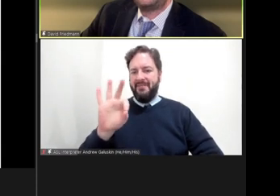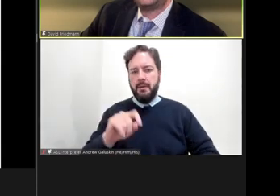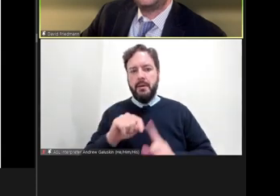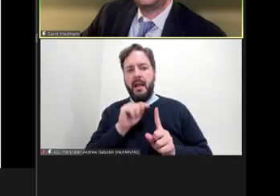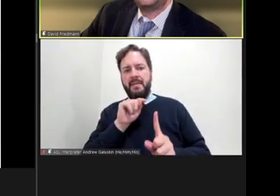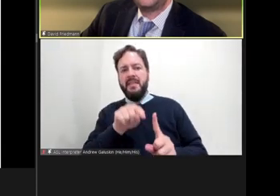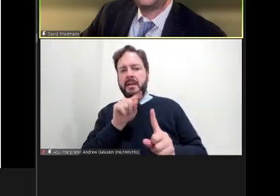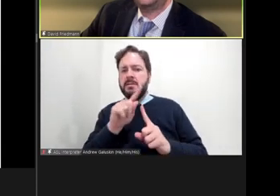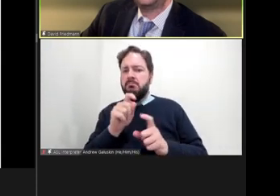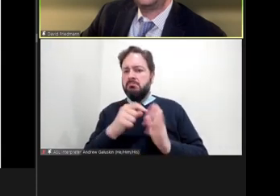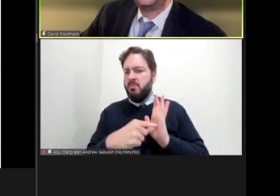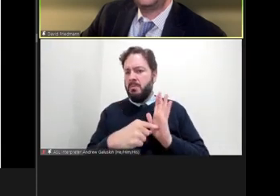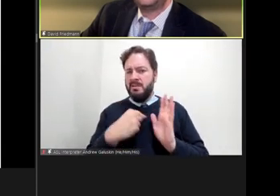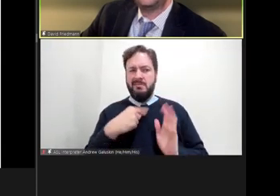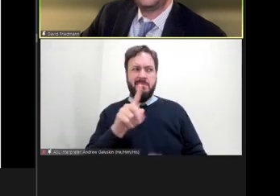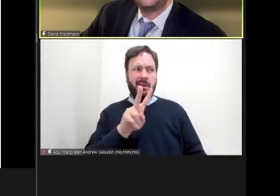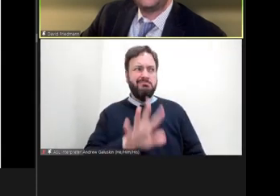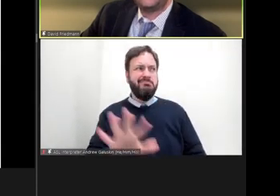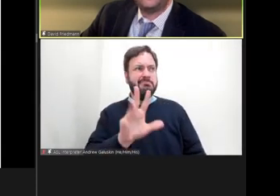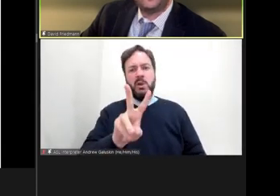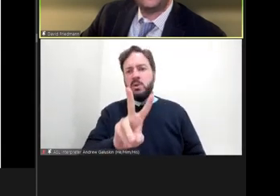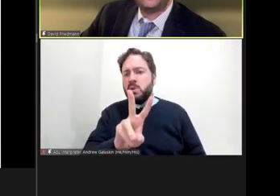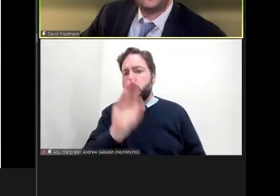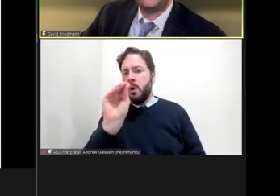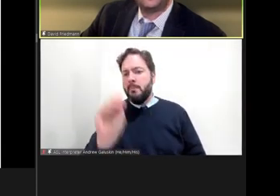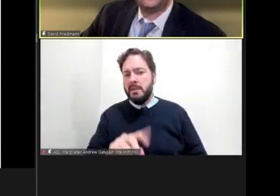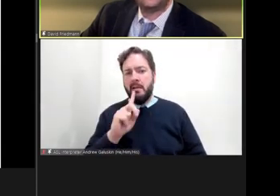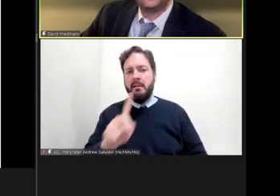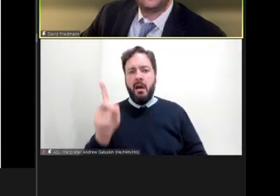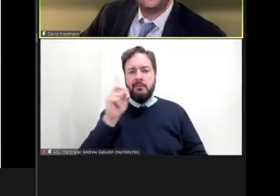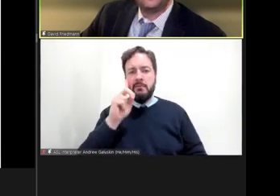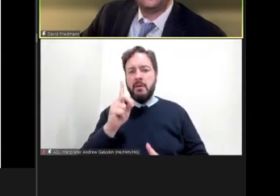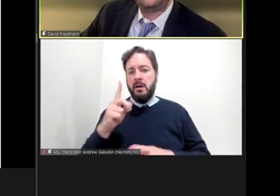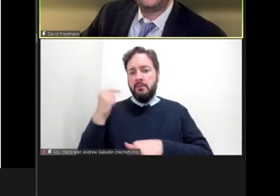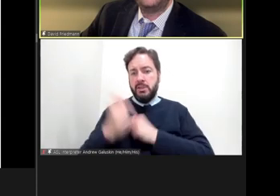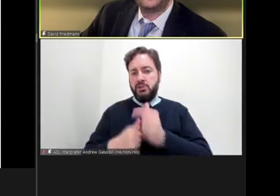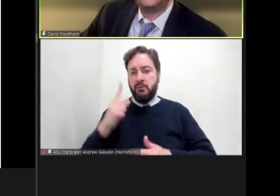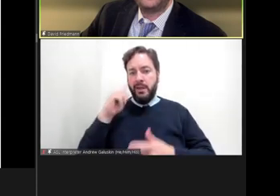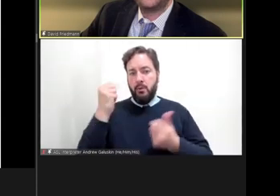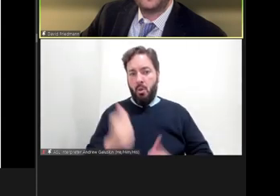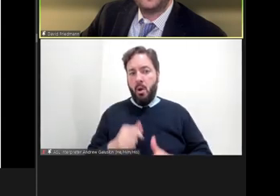represents about 2% of cases for hearing loss in the United States. Two of the companies working